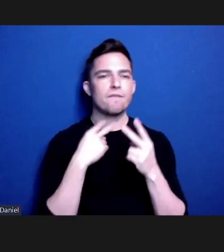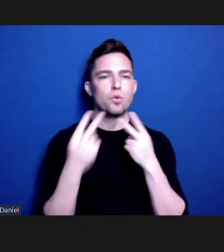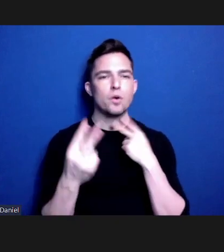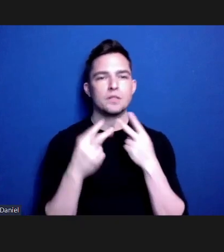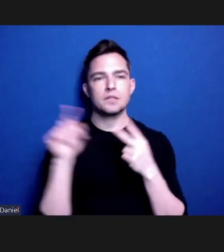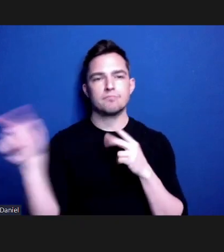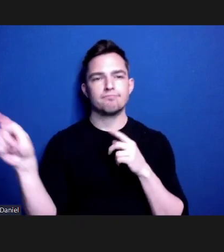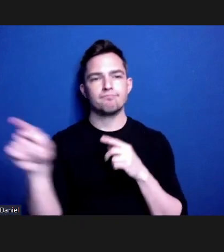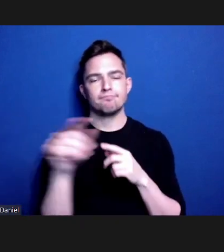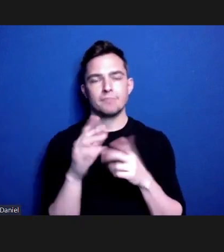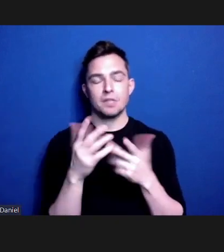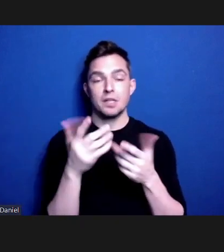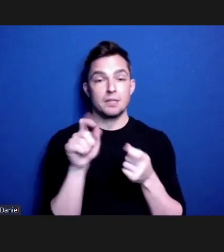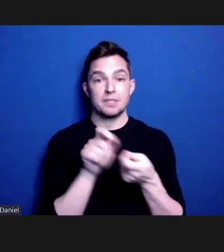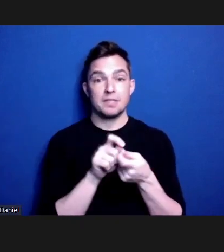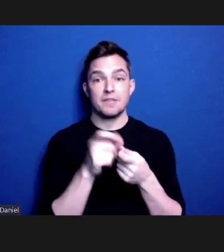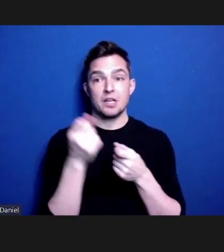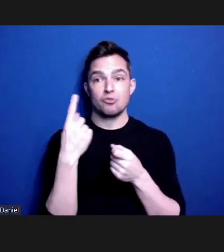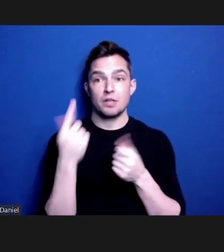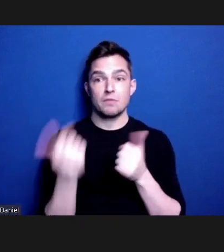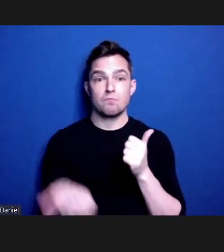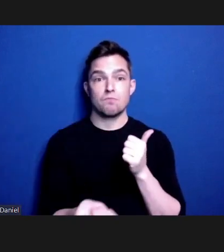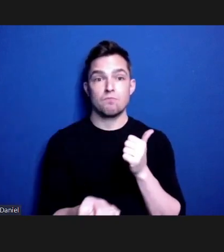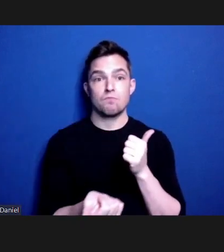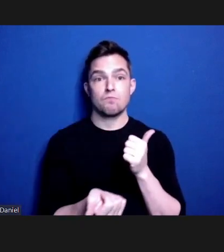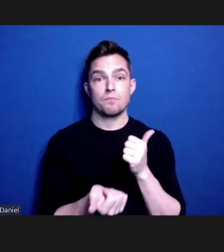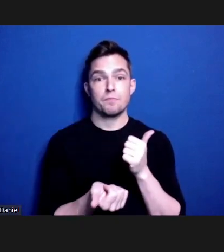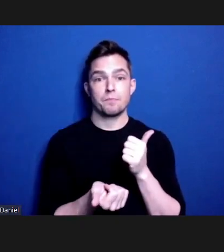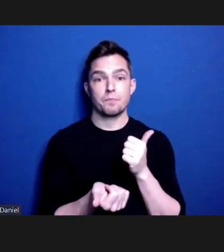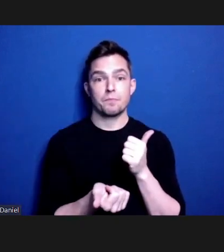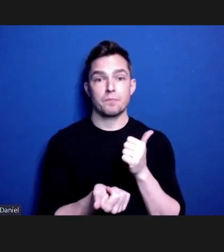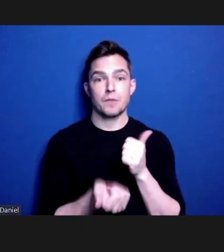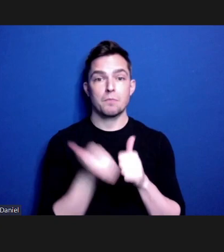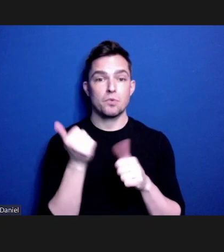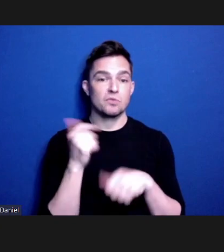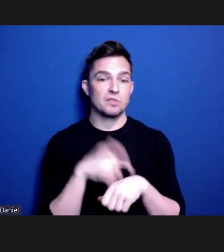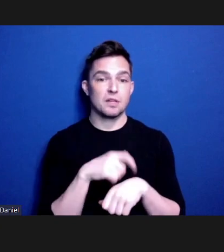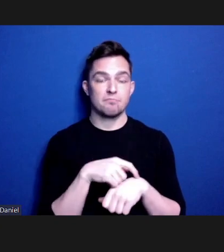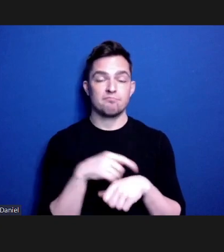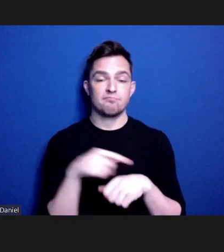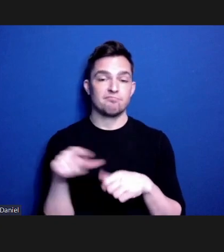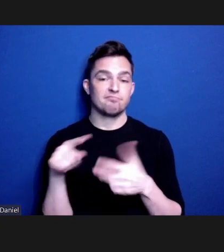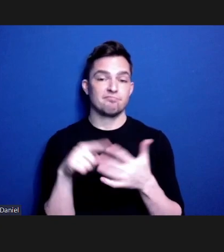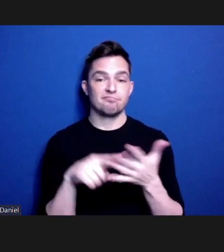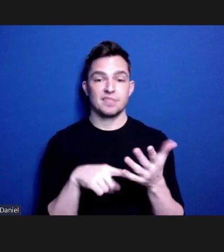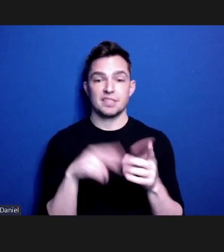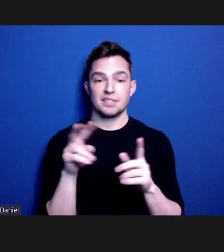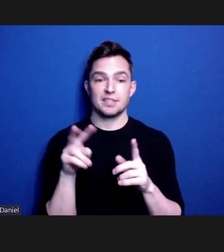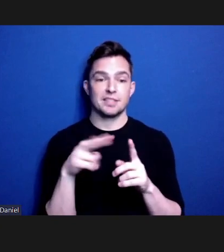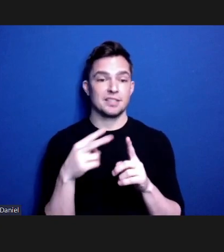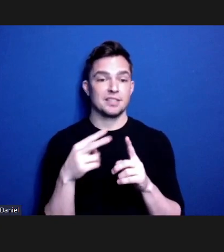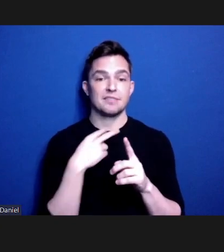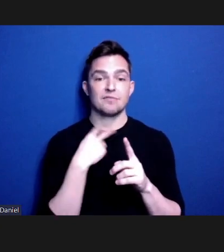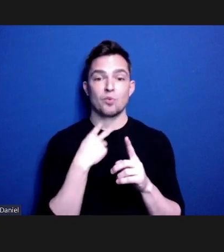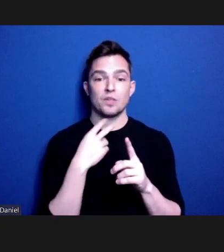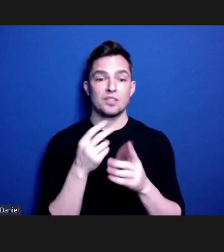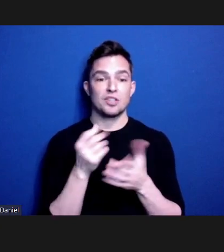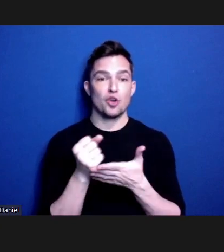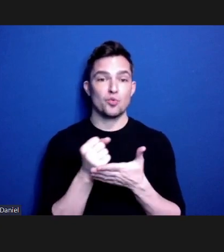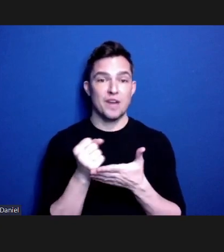especially understanding most times, they're erased, they're silenced in K-12 spaces.